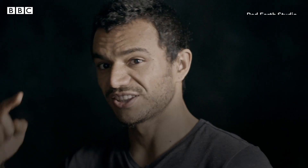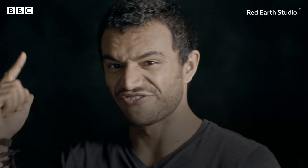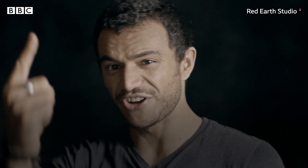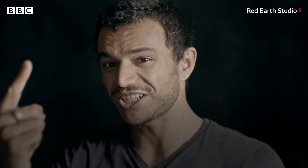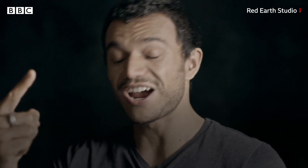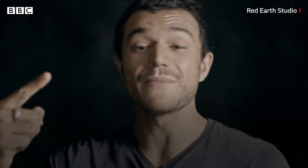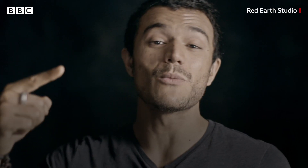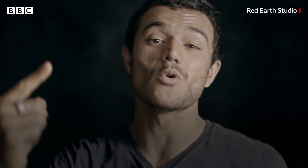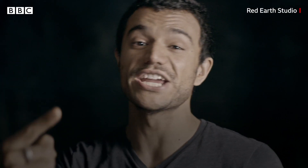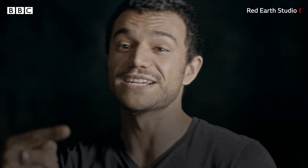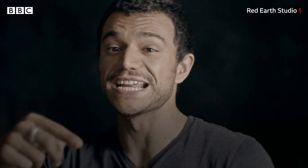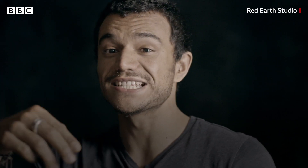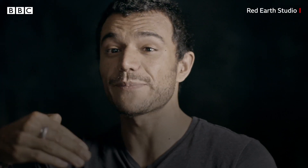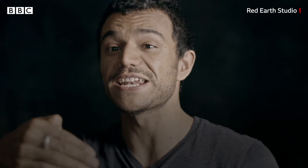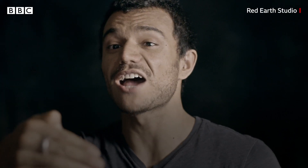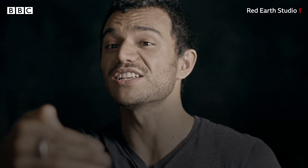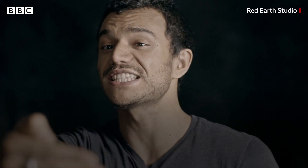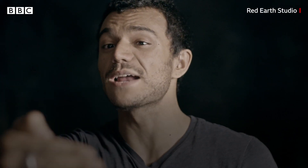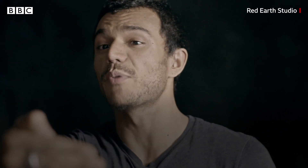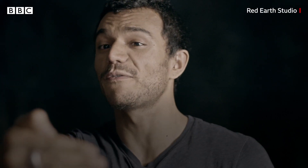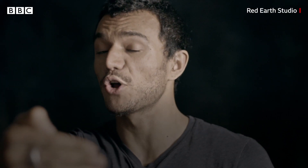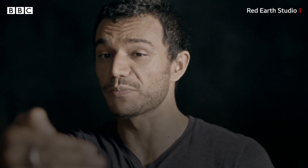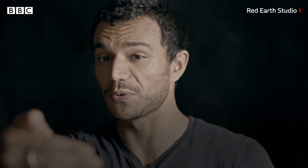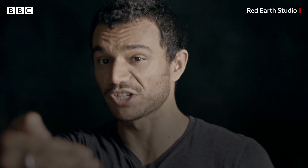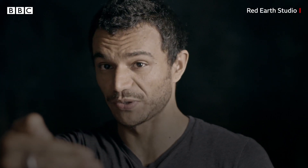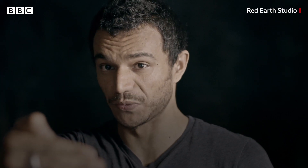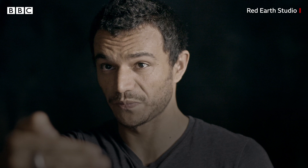The first time I wore hearing aids stepping out of St Bartholomew's Hospital.